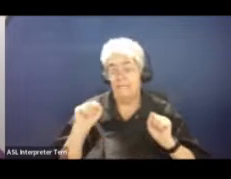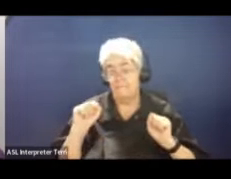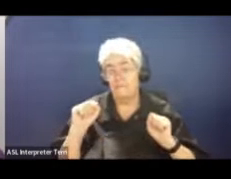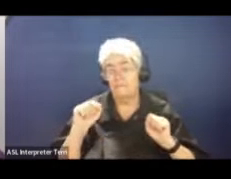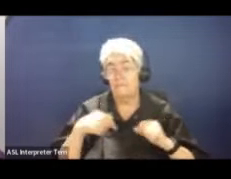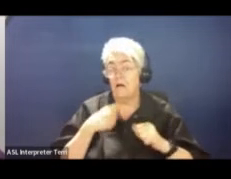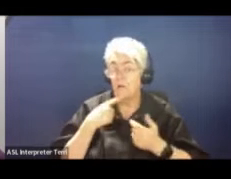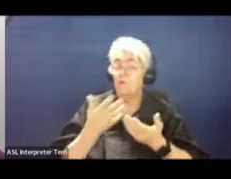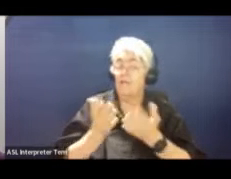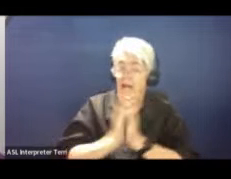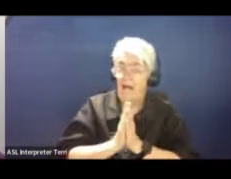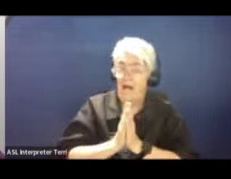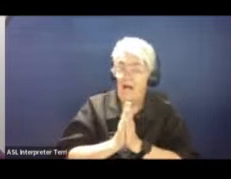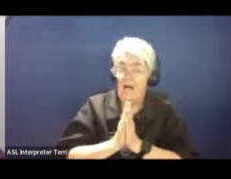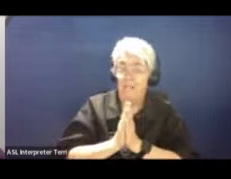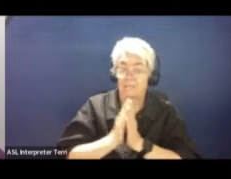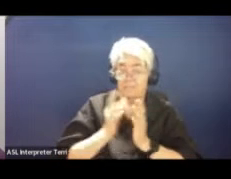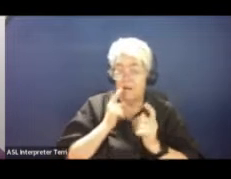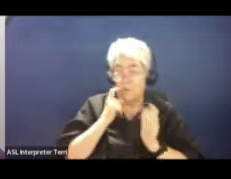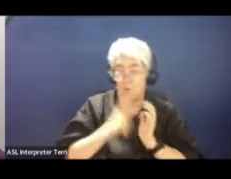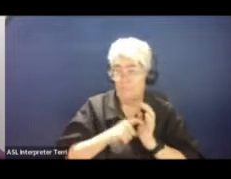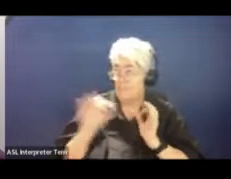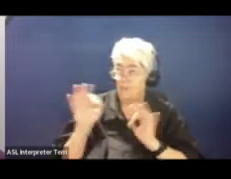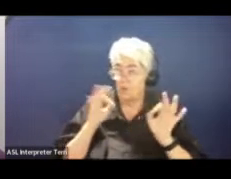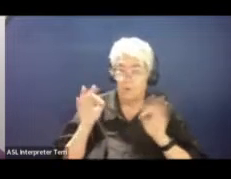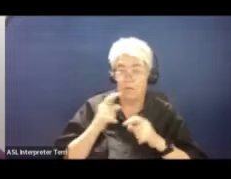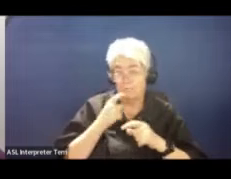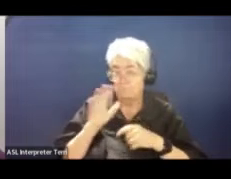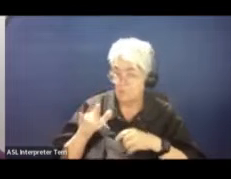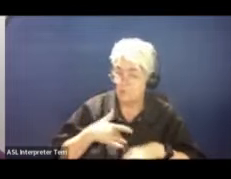them when I noticed they're looking around, do you feel safe to continue and have this